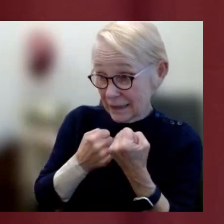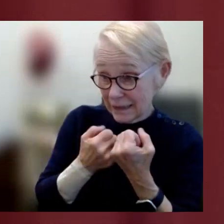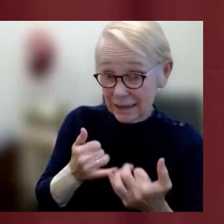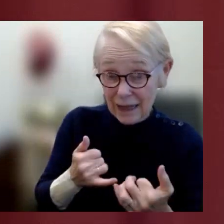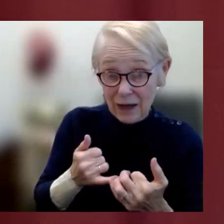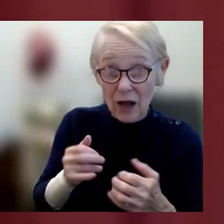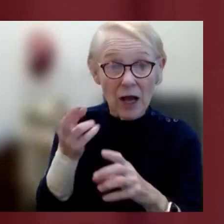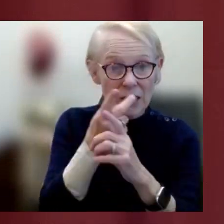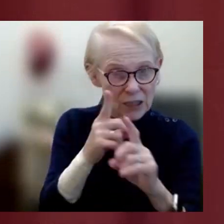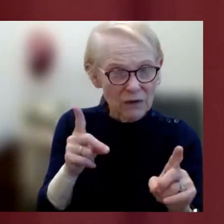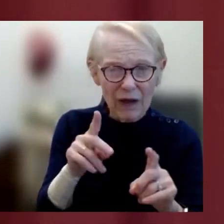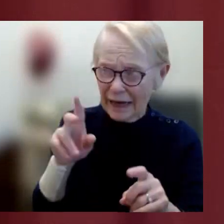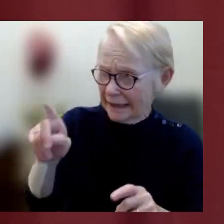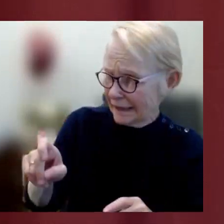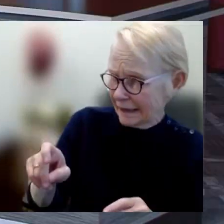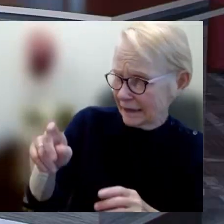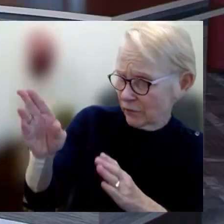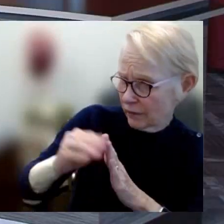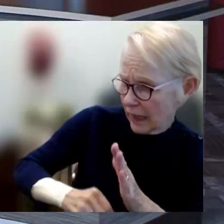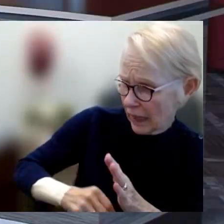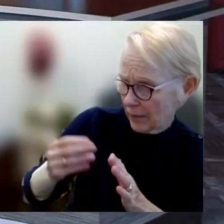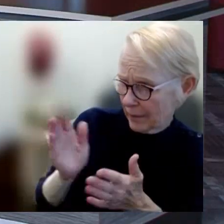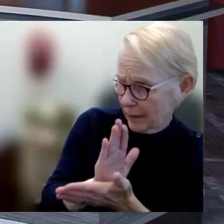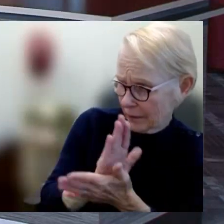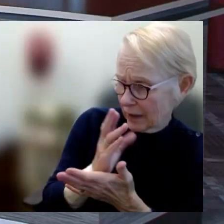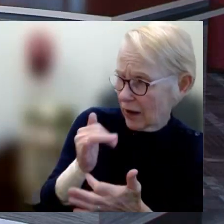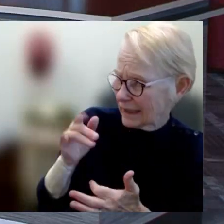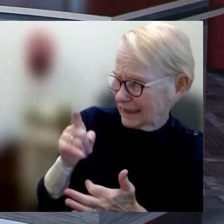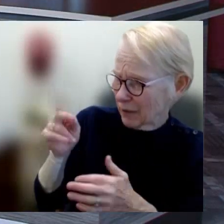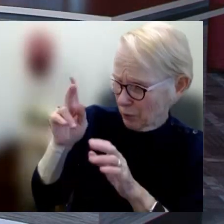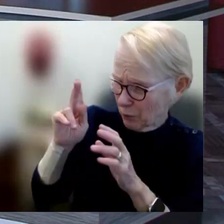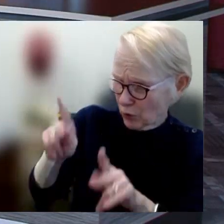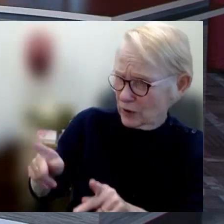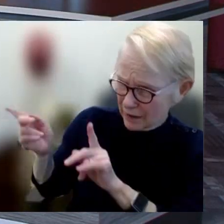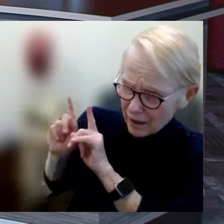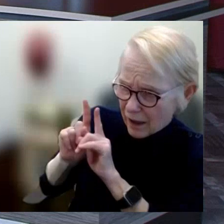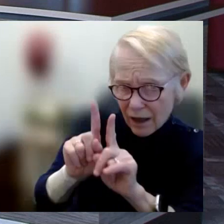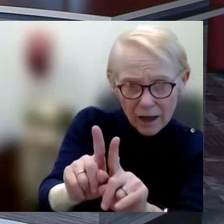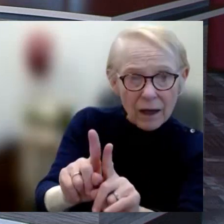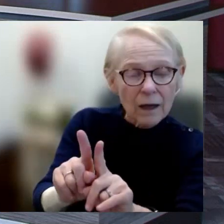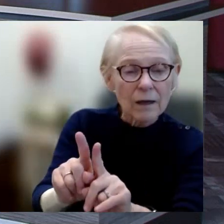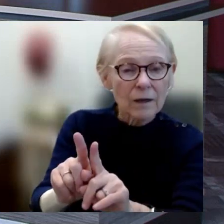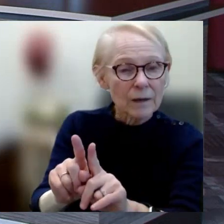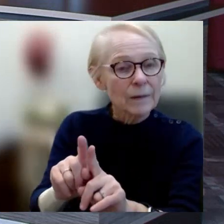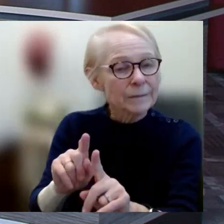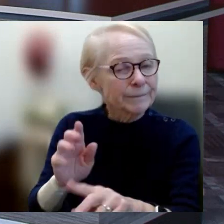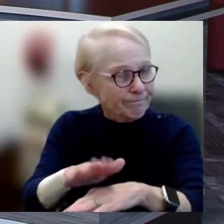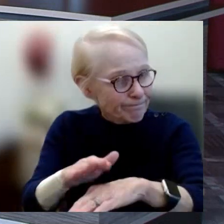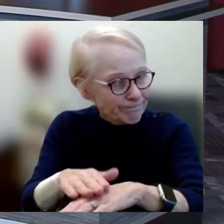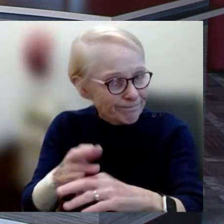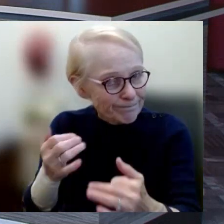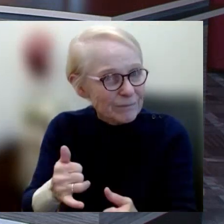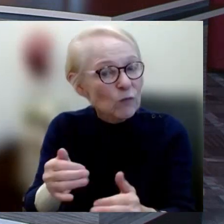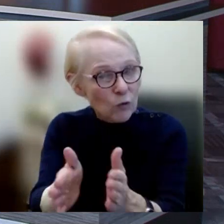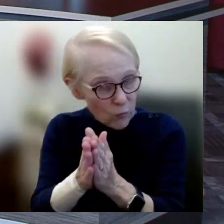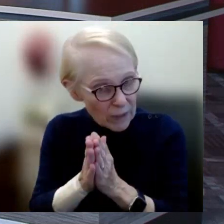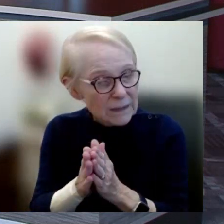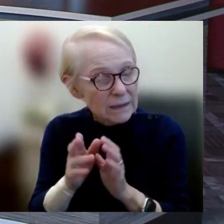assistance that they're going to need to fill out for at least that first time yes but people might be good for them to know that they need to request that so they're prepared to do that when